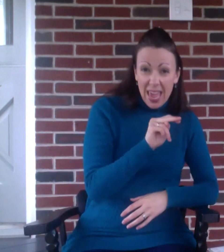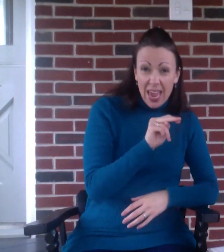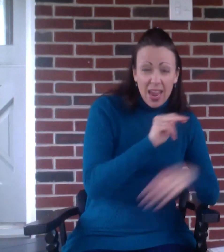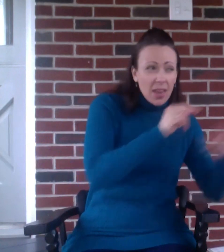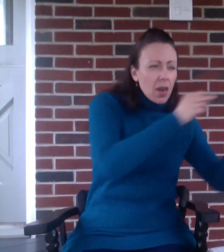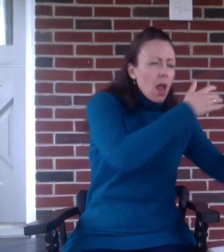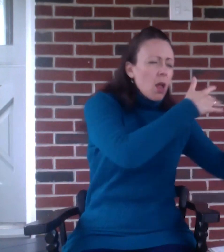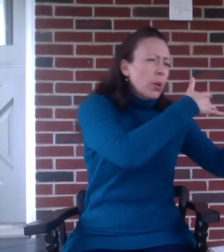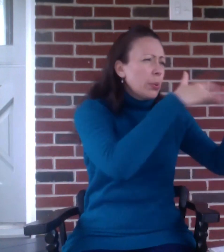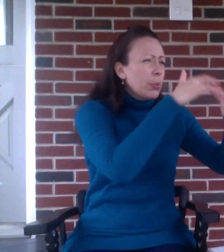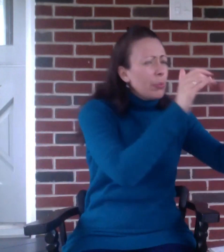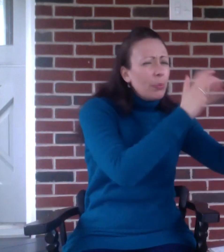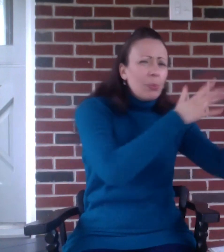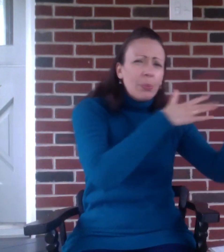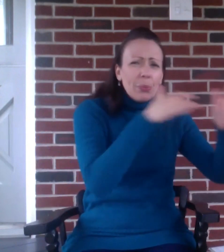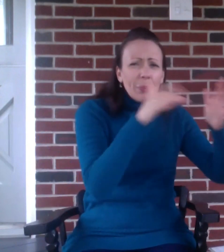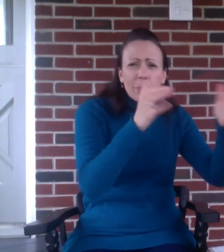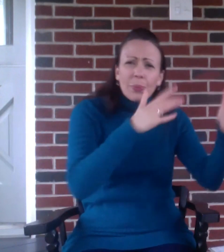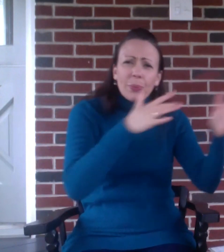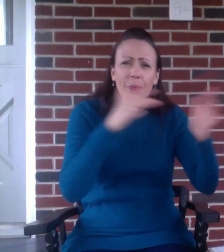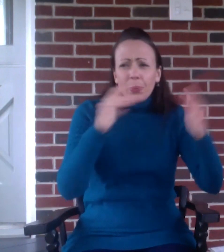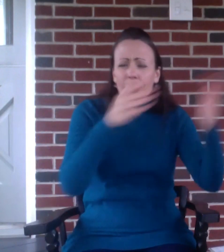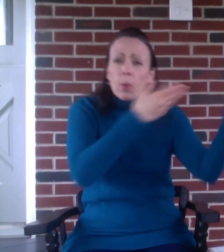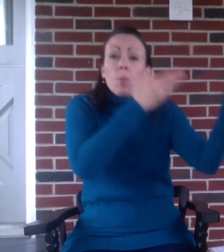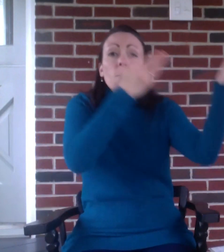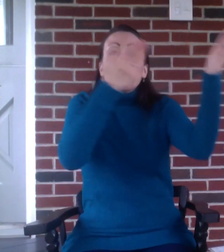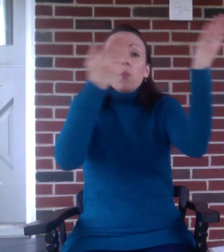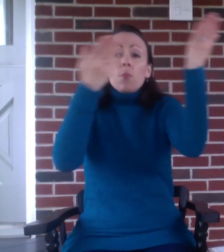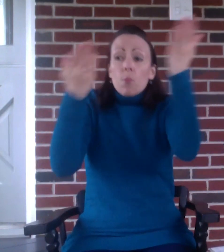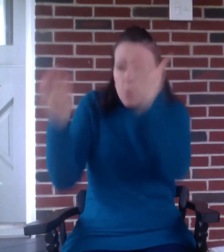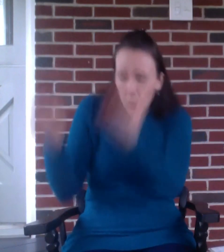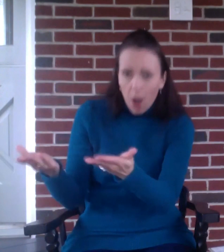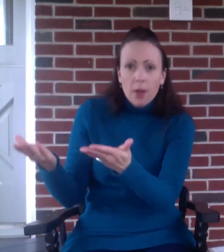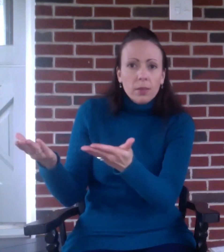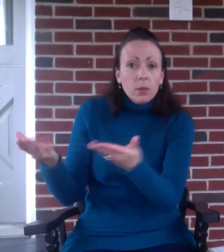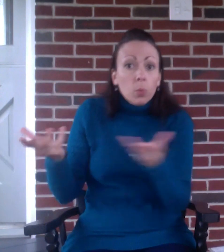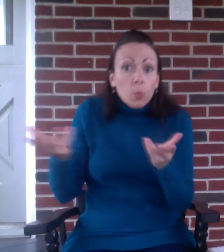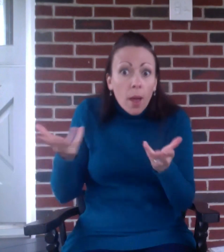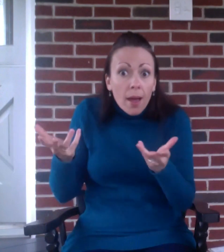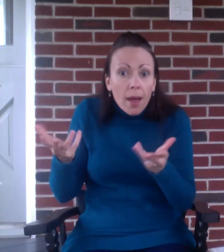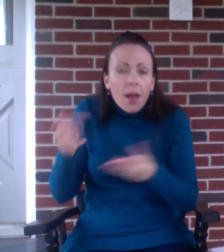The old man spilled crumbs from his sandwich onto the ground.